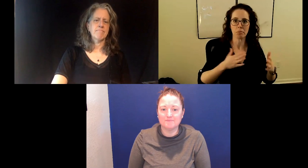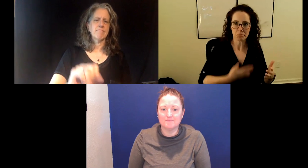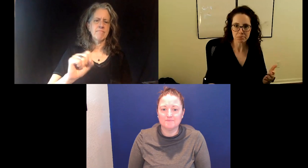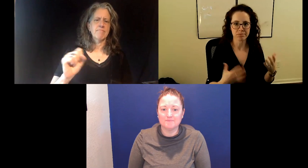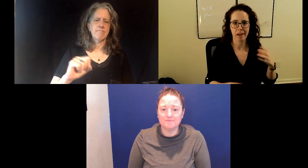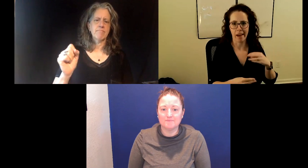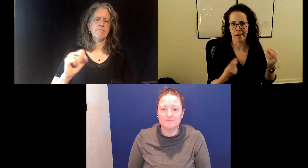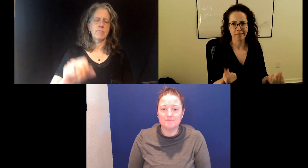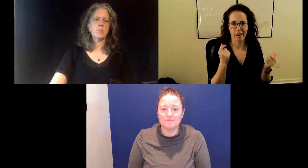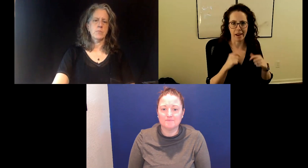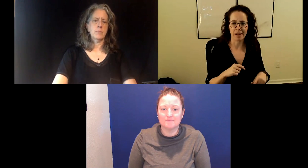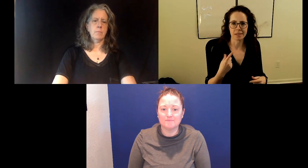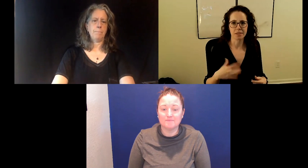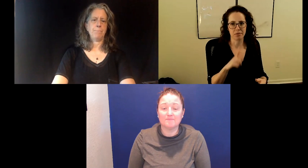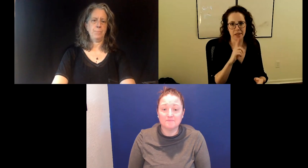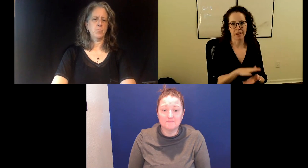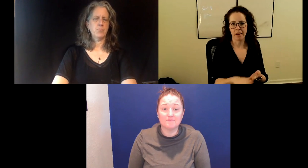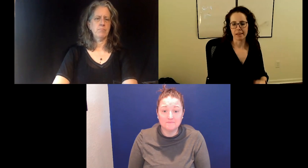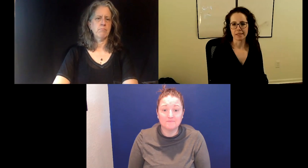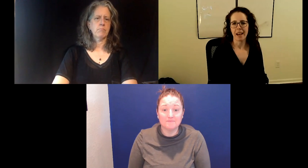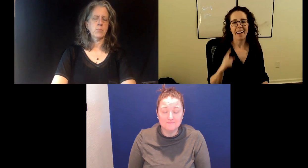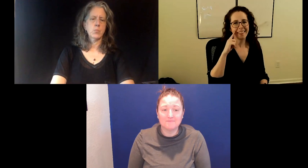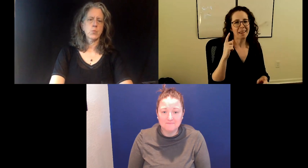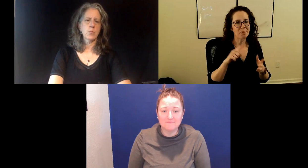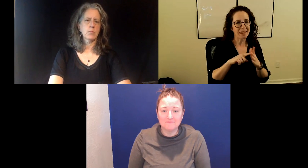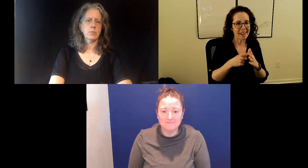because teachers have given them feedback and so and they added once we tell them we want something